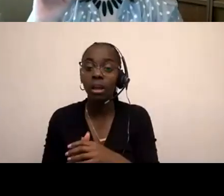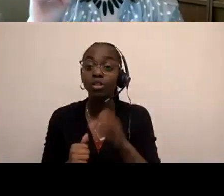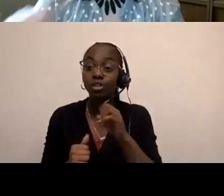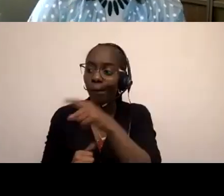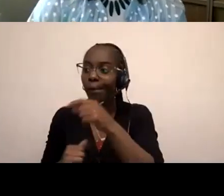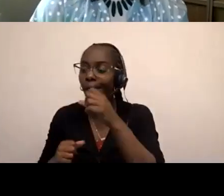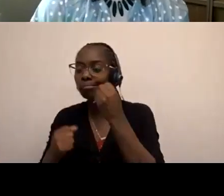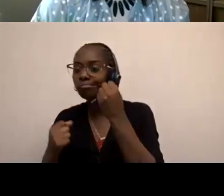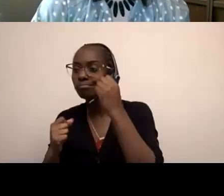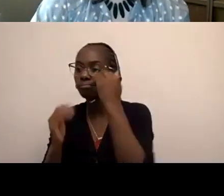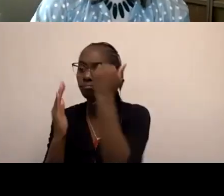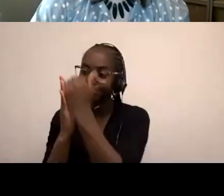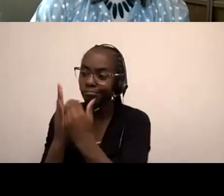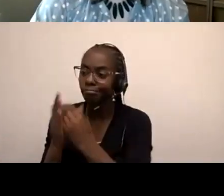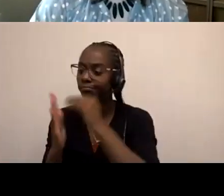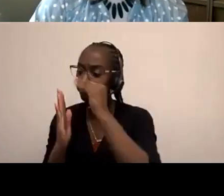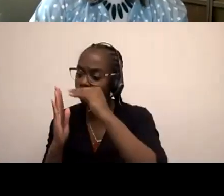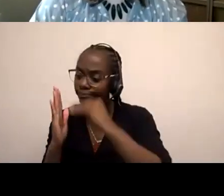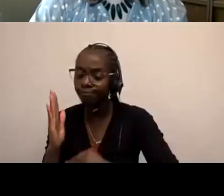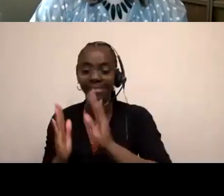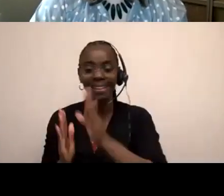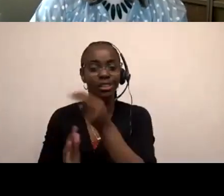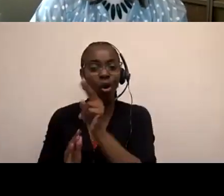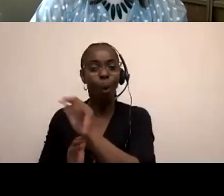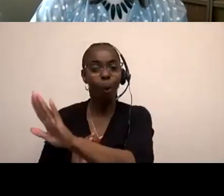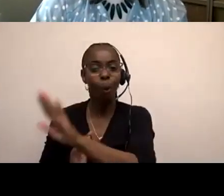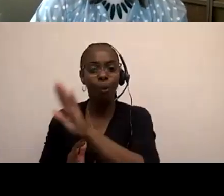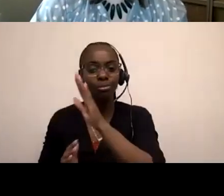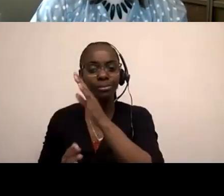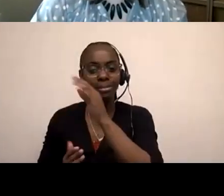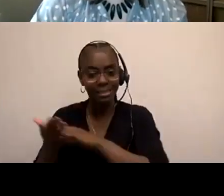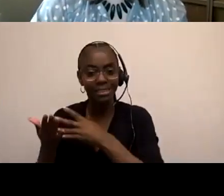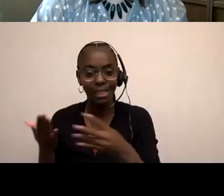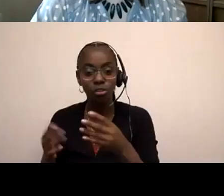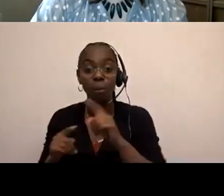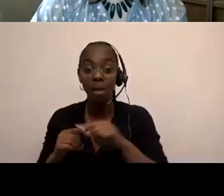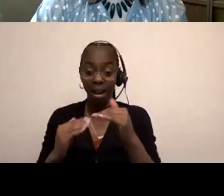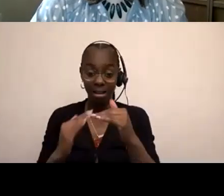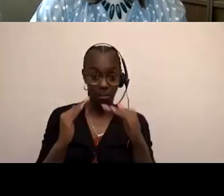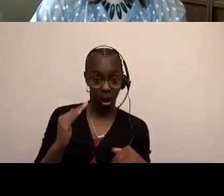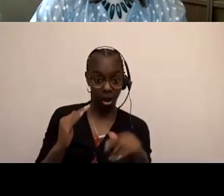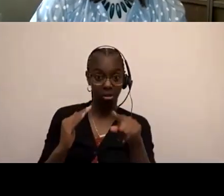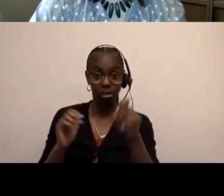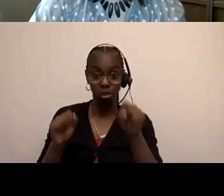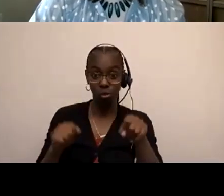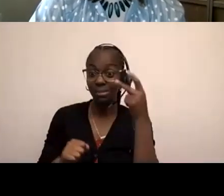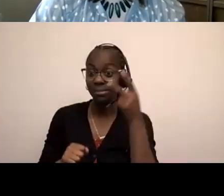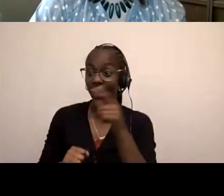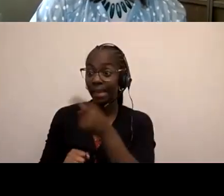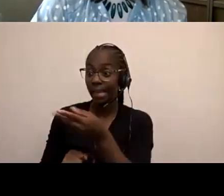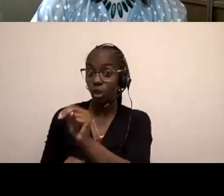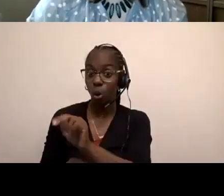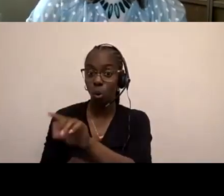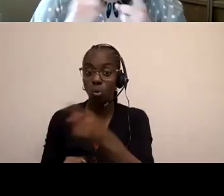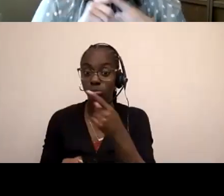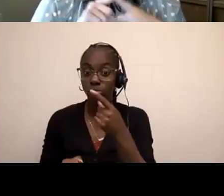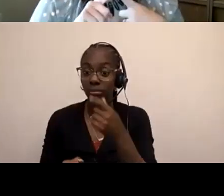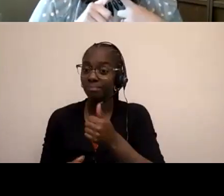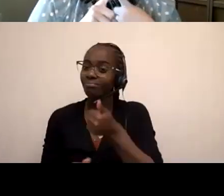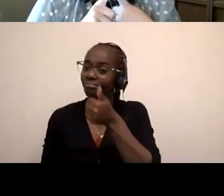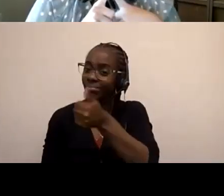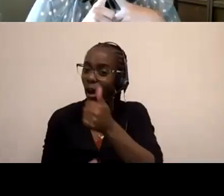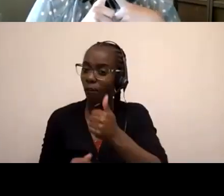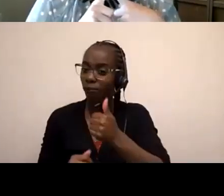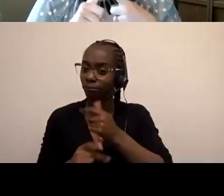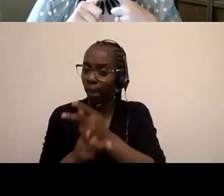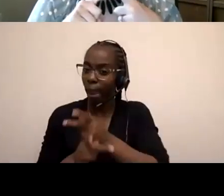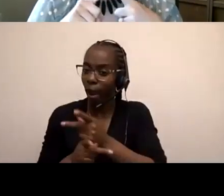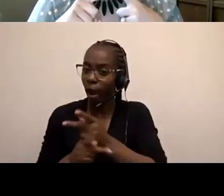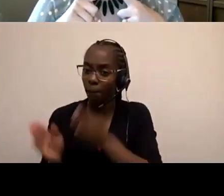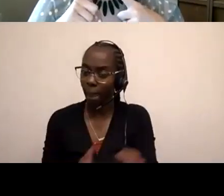THE BOTTOM THERE'S SELF-CARE PLAN. SO I'M HELPING HIM THINK WHAT ARE YOU GOING